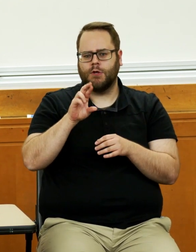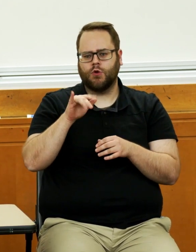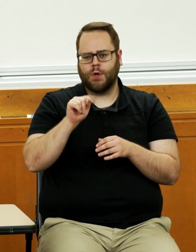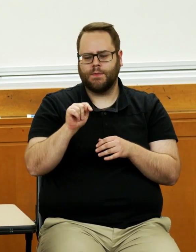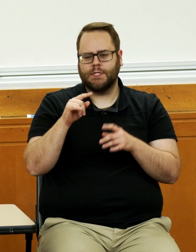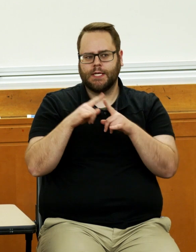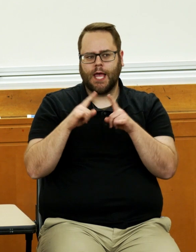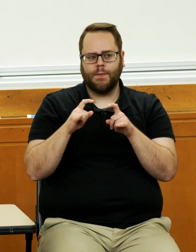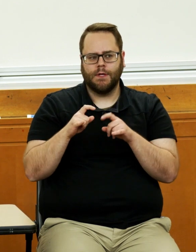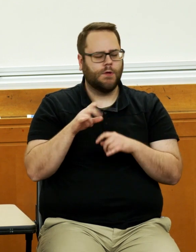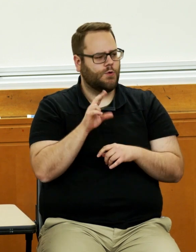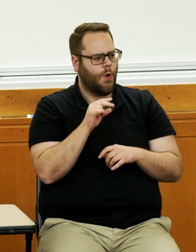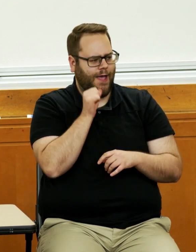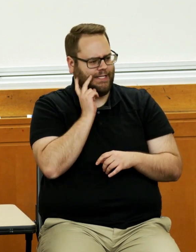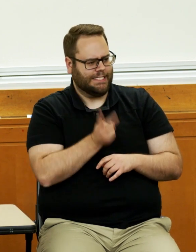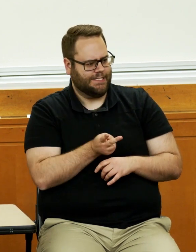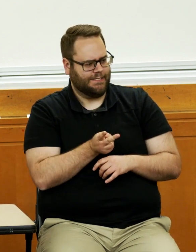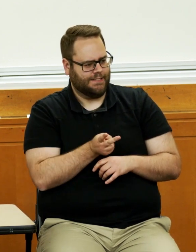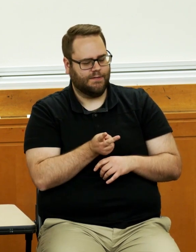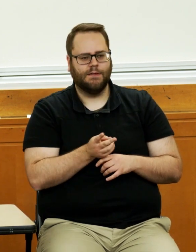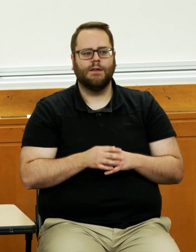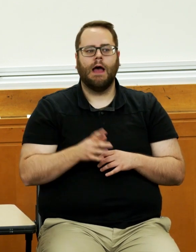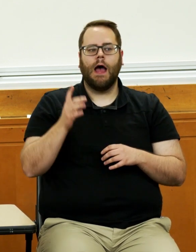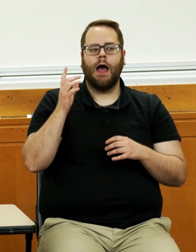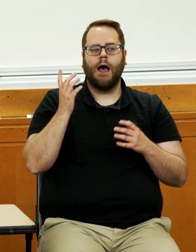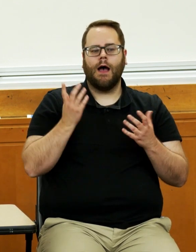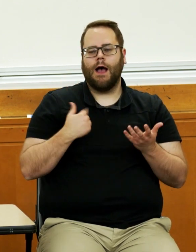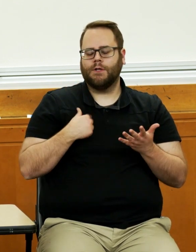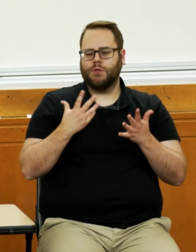She said, “No, I haven't seen Crip Camp.” So, I thought I just kind of like to bounce off you,